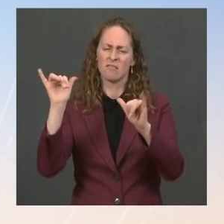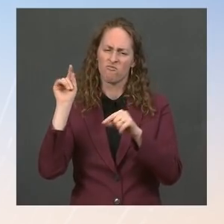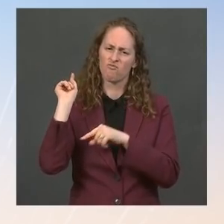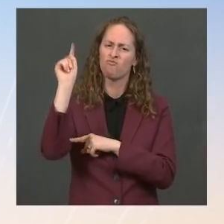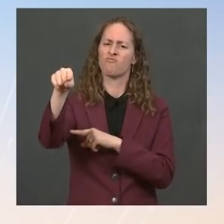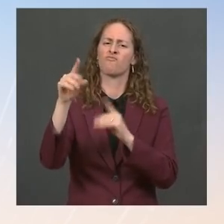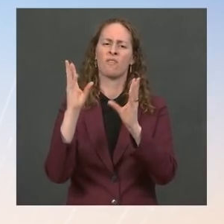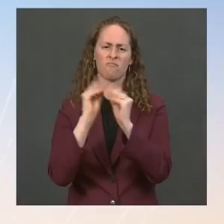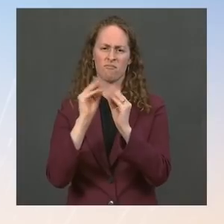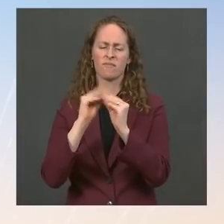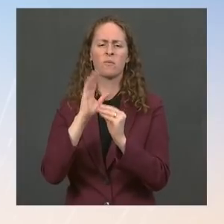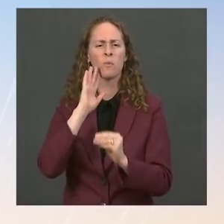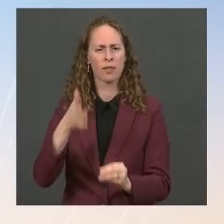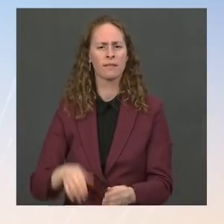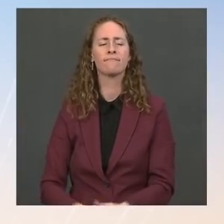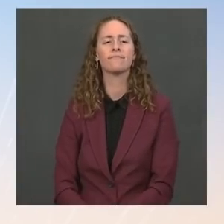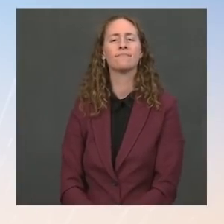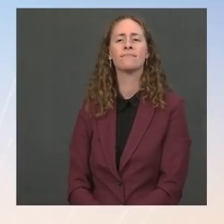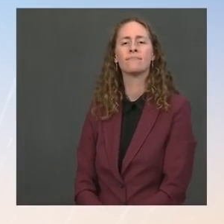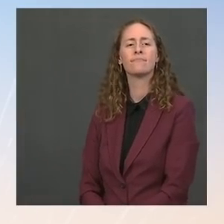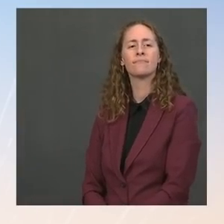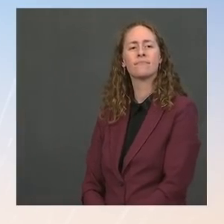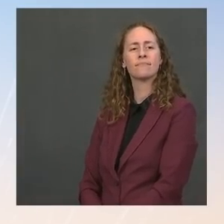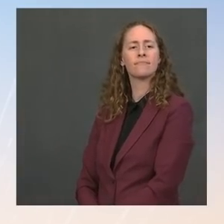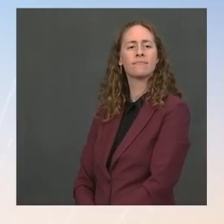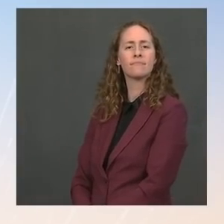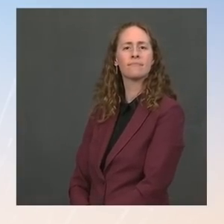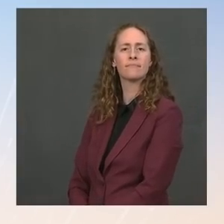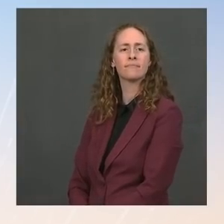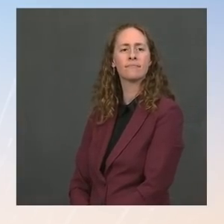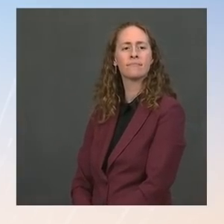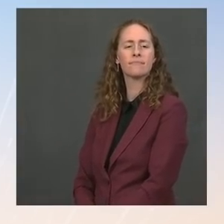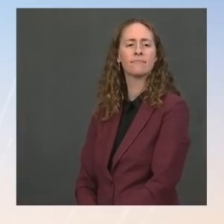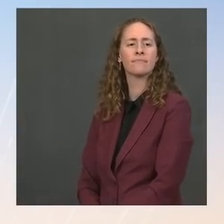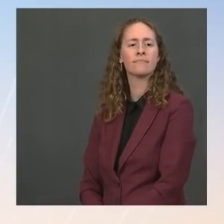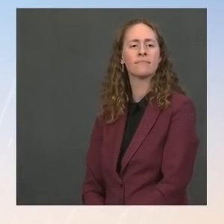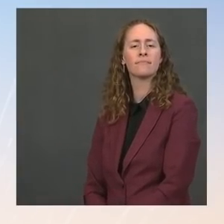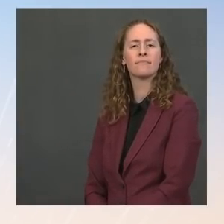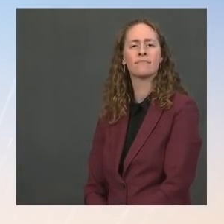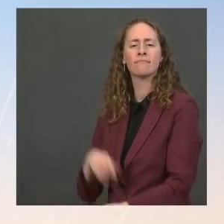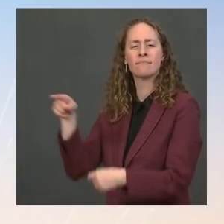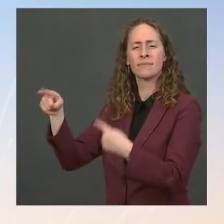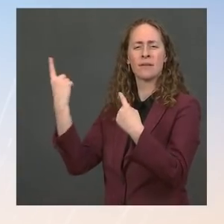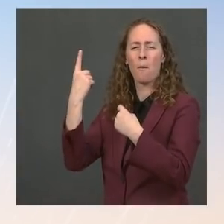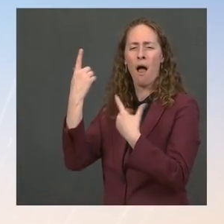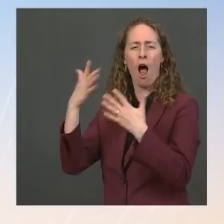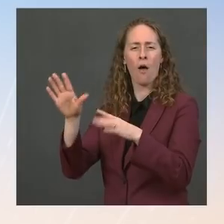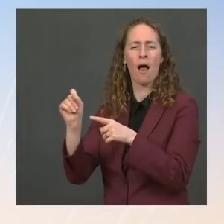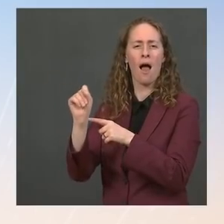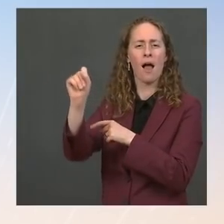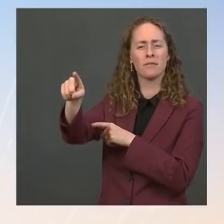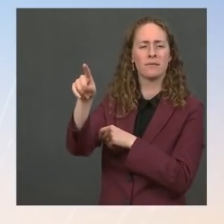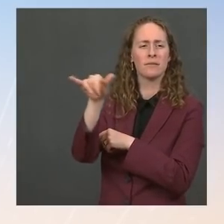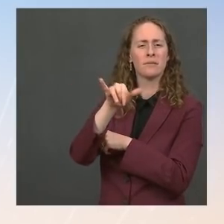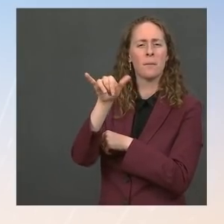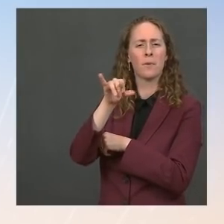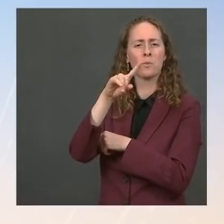of questioning that Peter was asking you about, but perhaps approach from the other side -- Ms Psaki: Okay. The Press: -- on behalf of people who look at what happened last week and were disappointed.